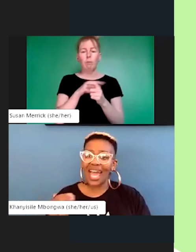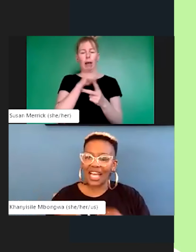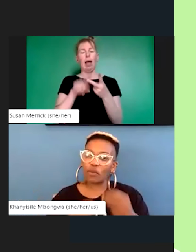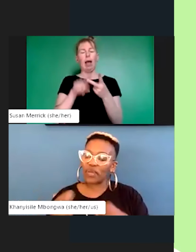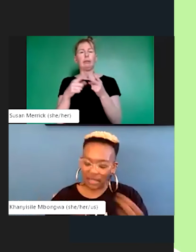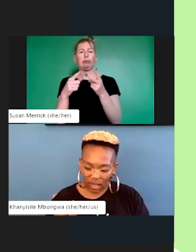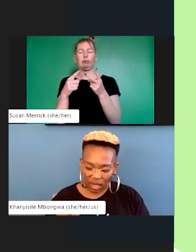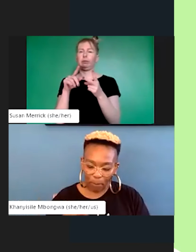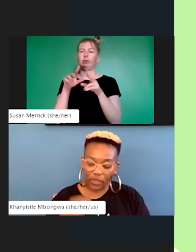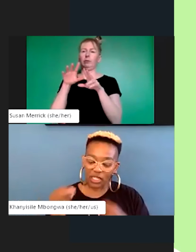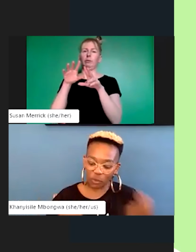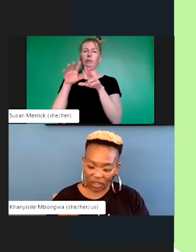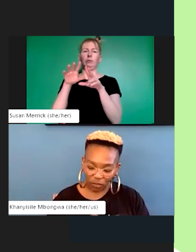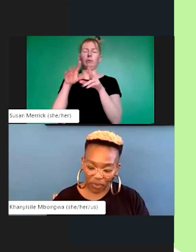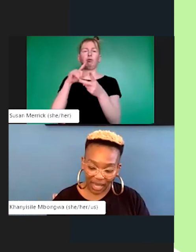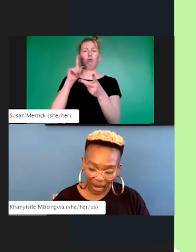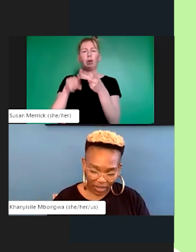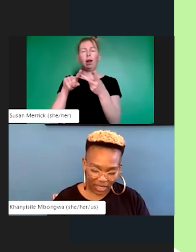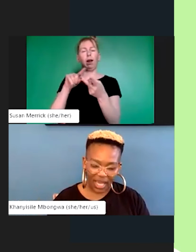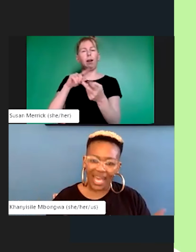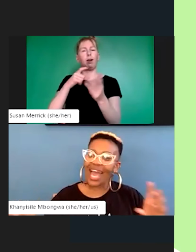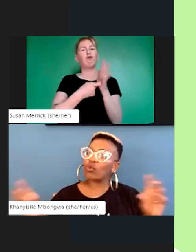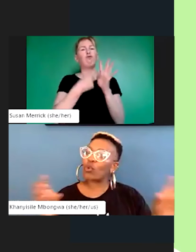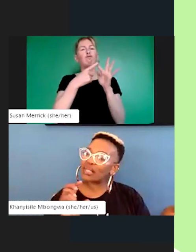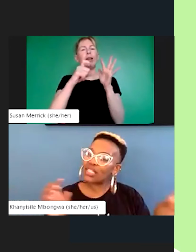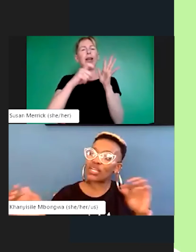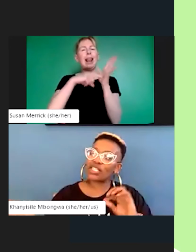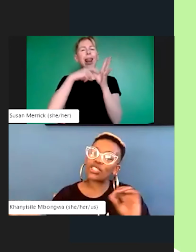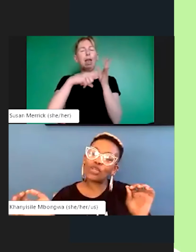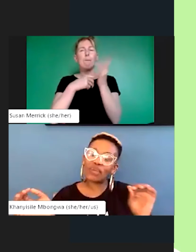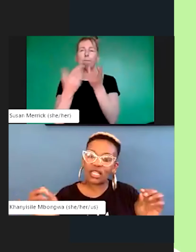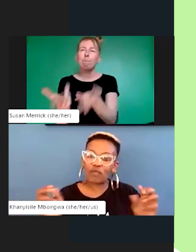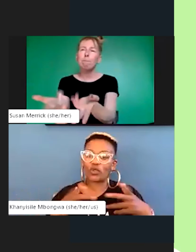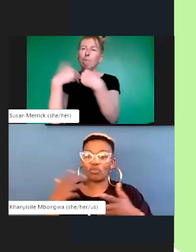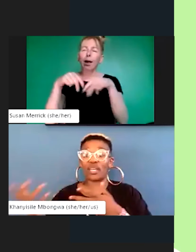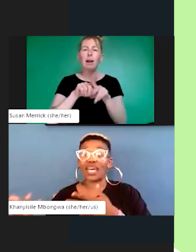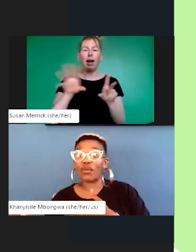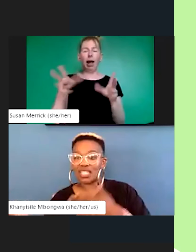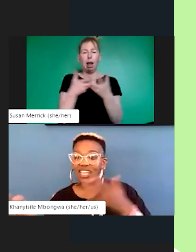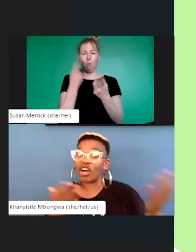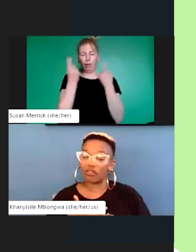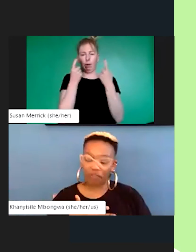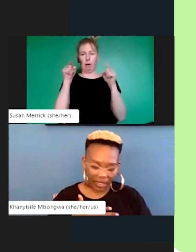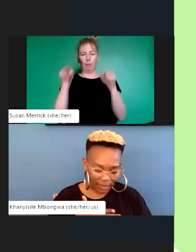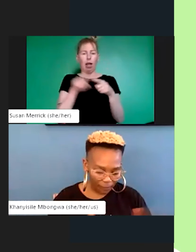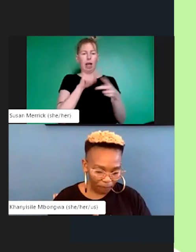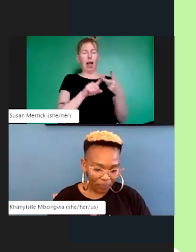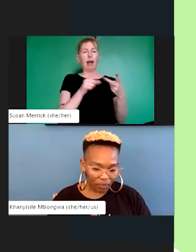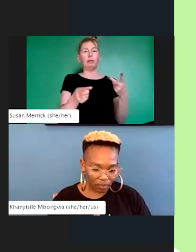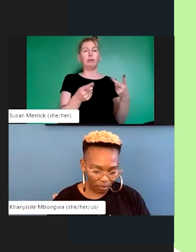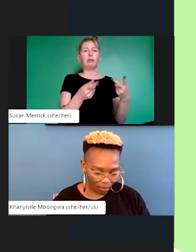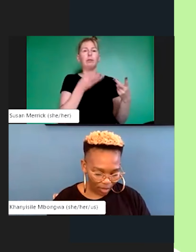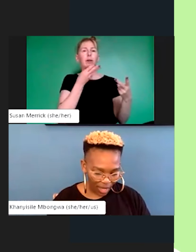has been placed and put in a space of precarity? And what this relationship is between precarity and conflict?